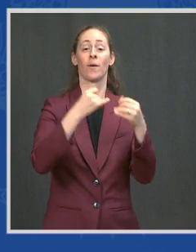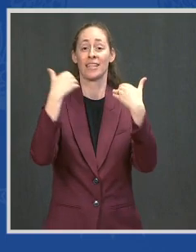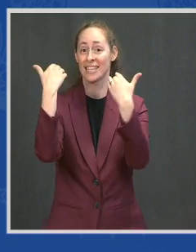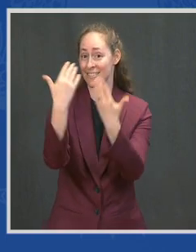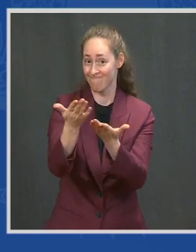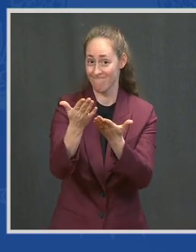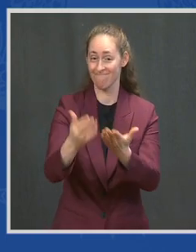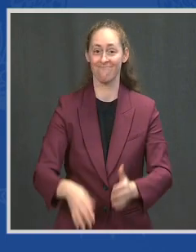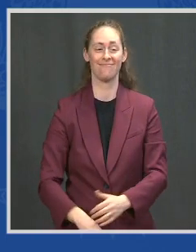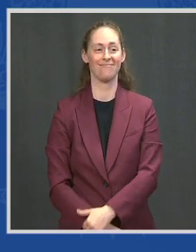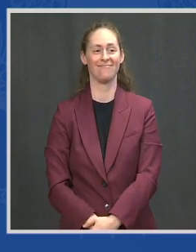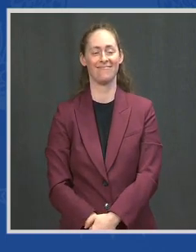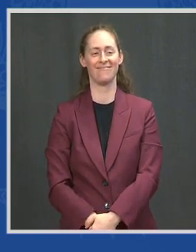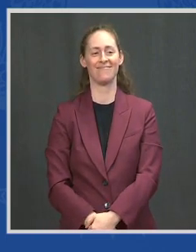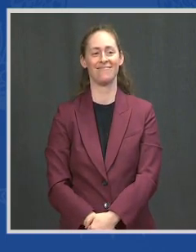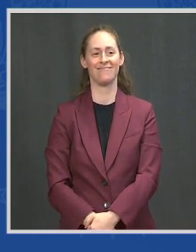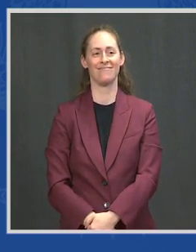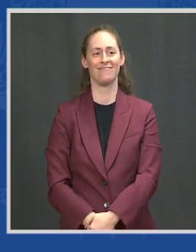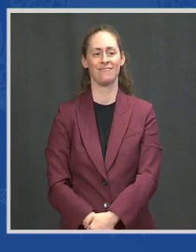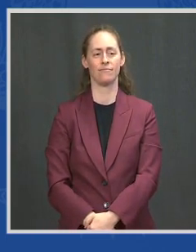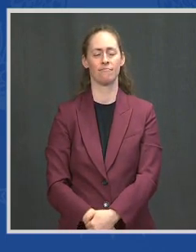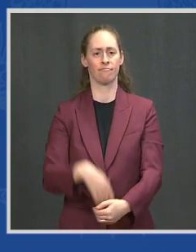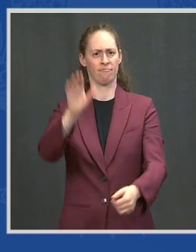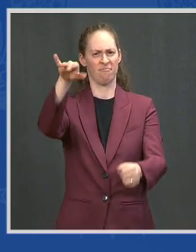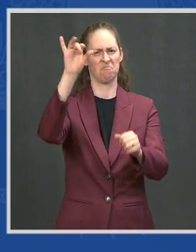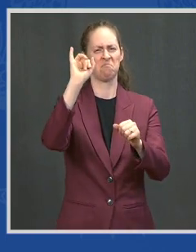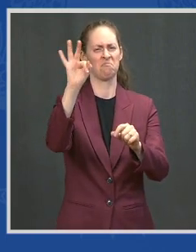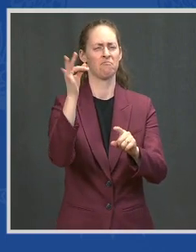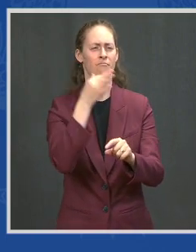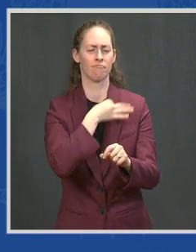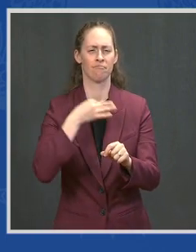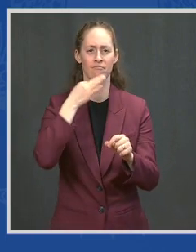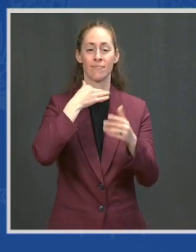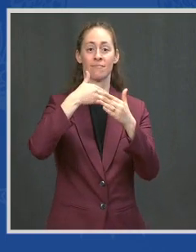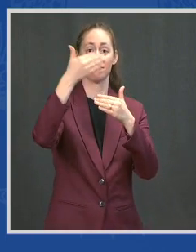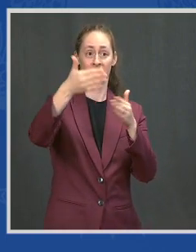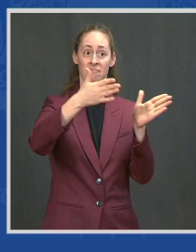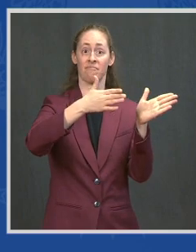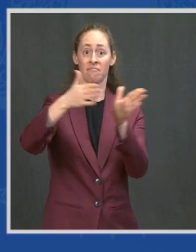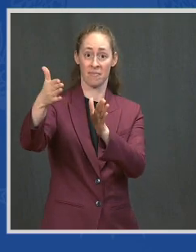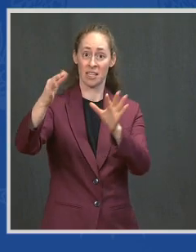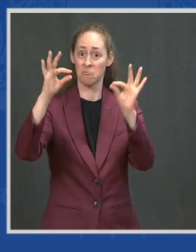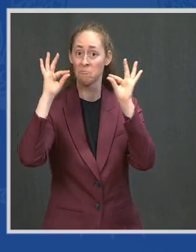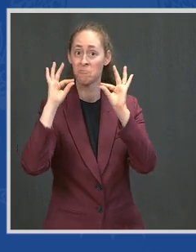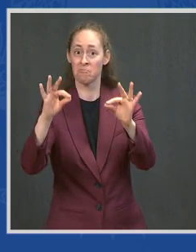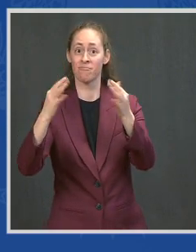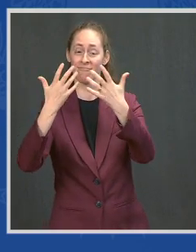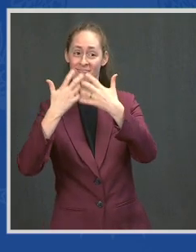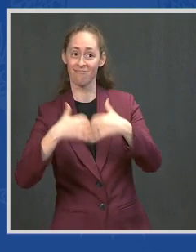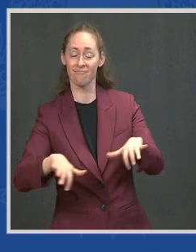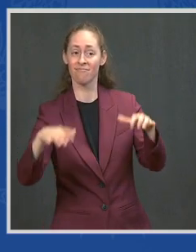are there any circumstances under which you would require the vaccine for people to do certain things like travel?